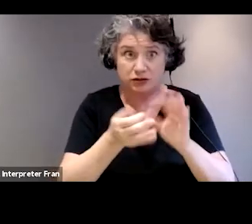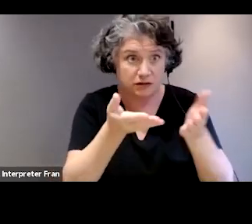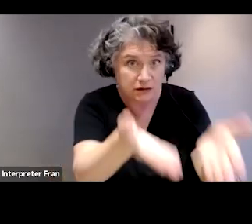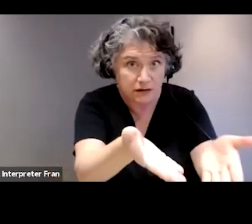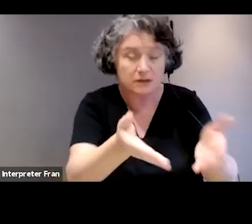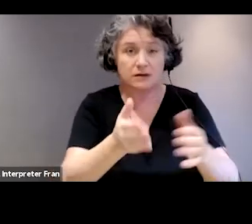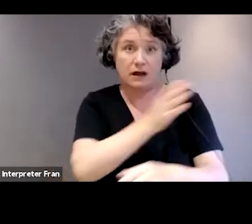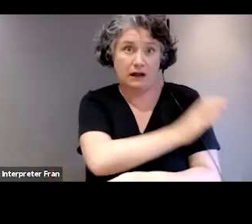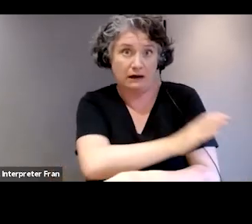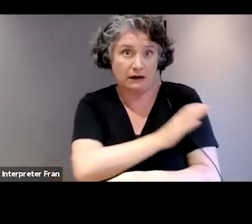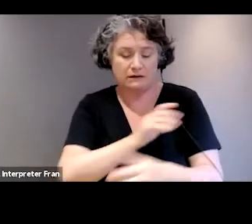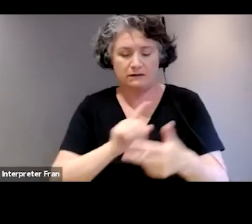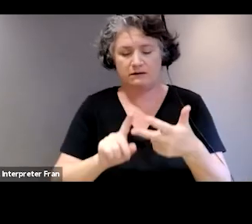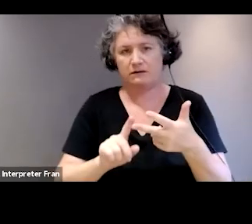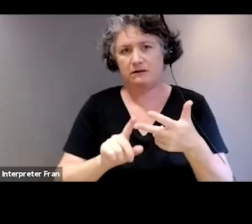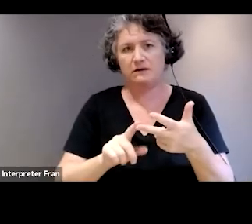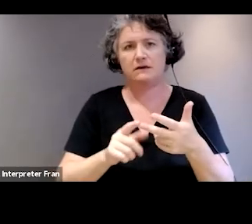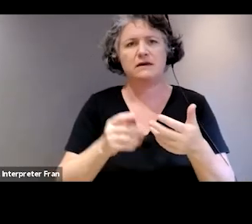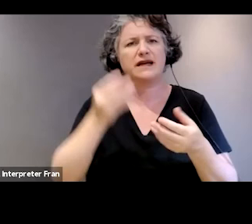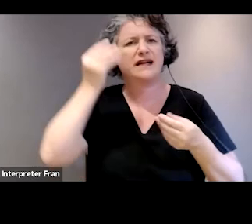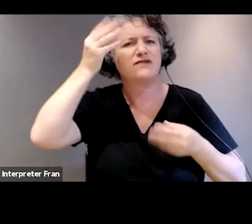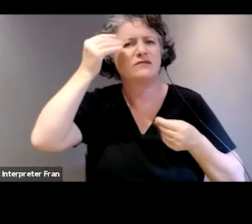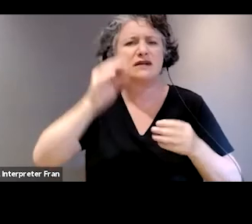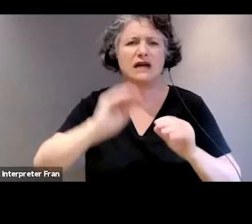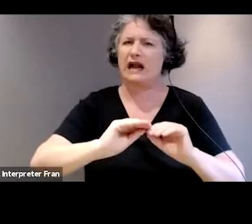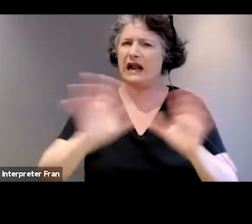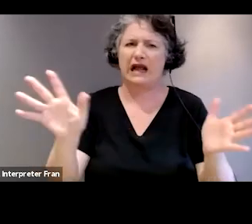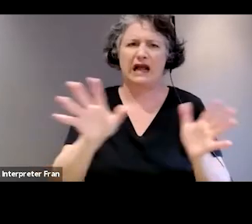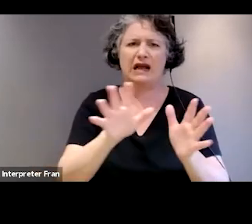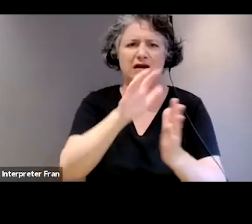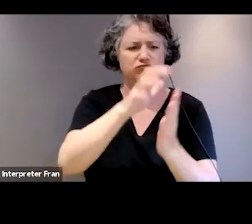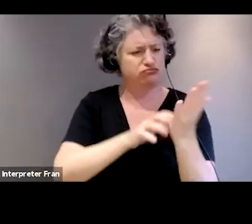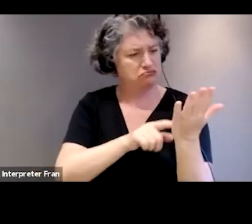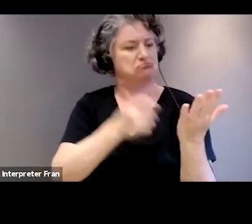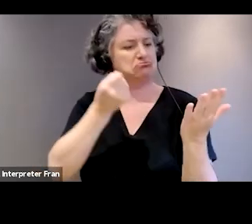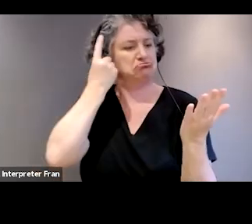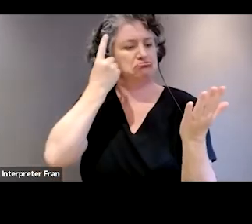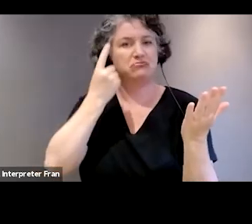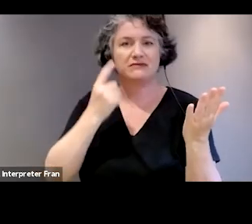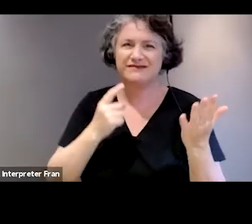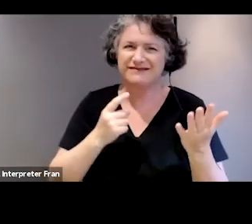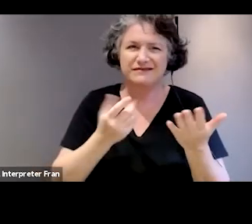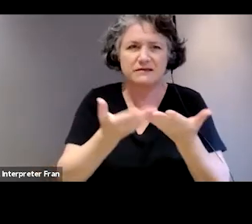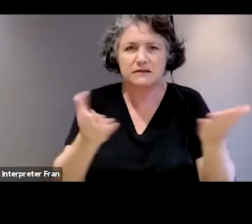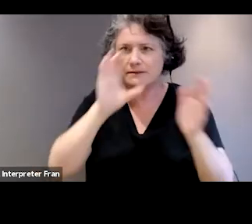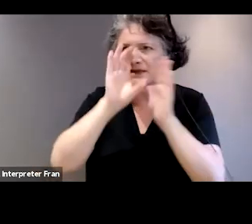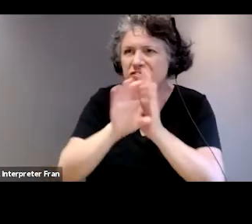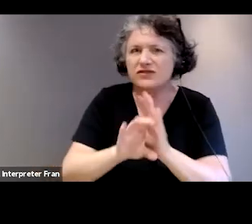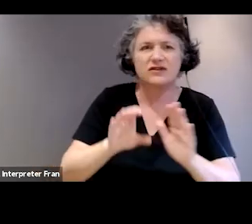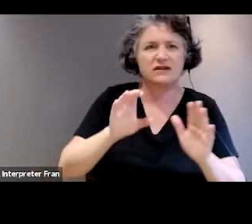people being able to access vaccines but we also recommended having a range of accessible clinics